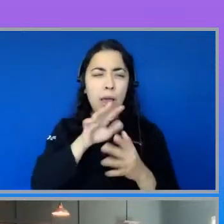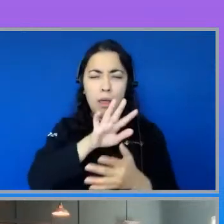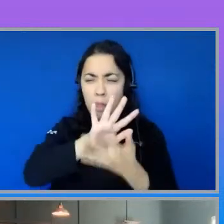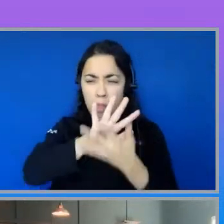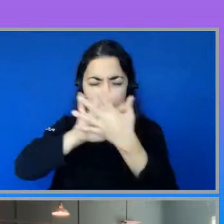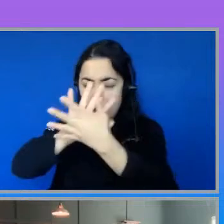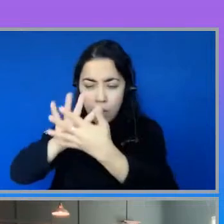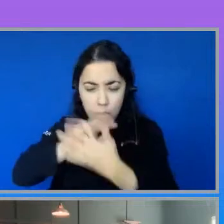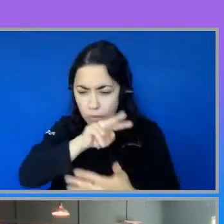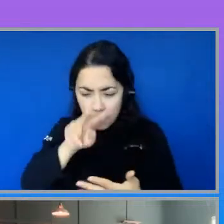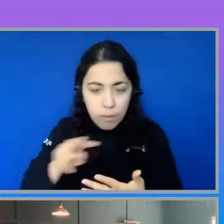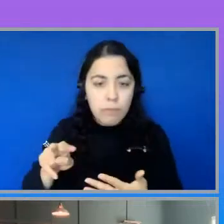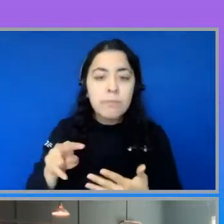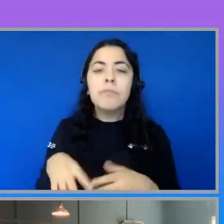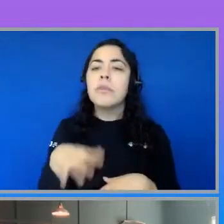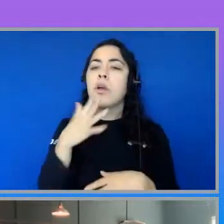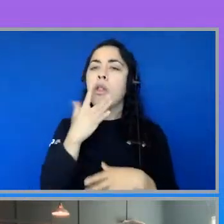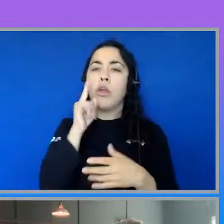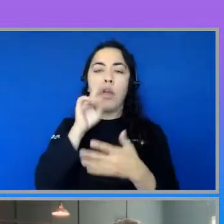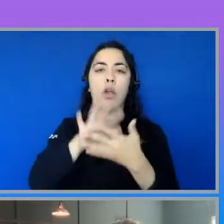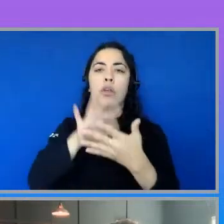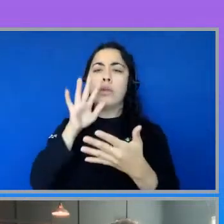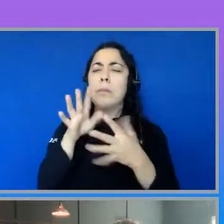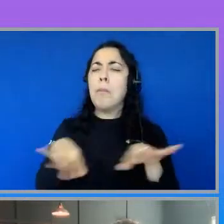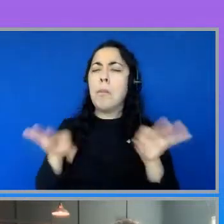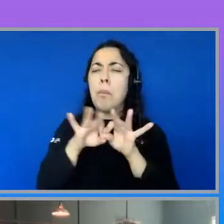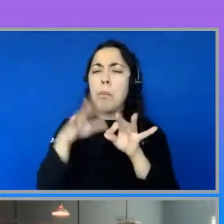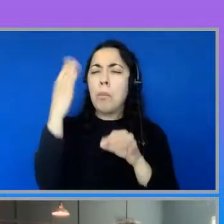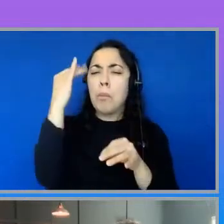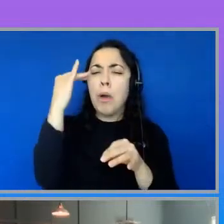contrast important to users? Well, for those who can perceive